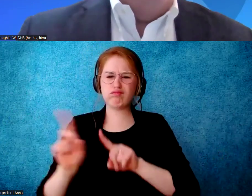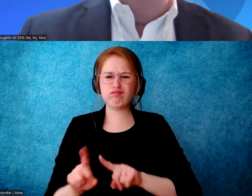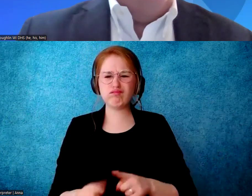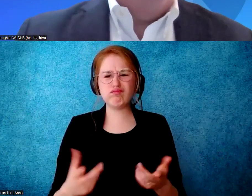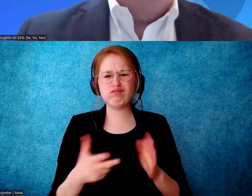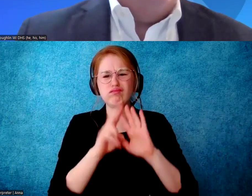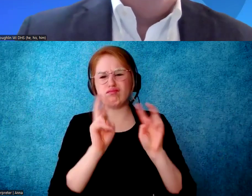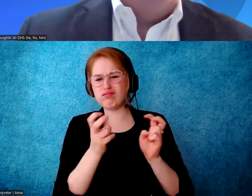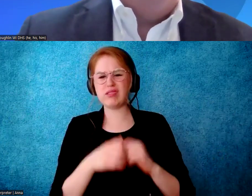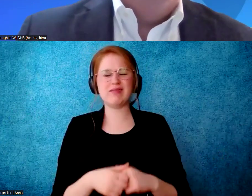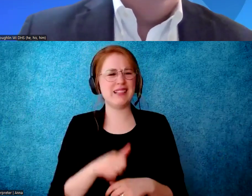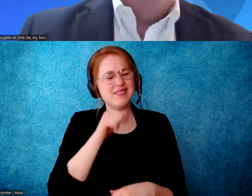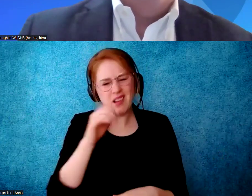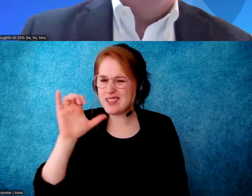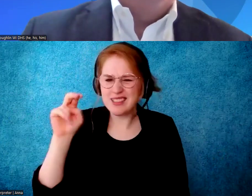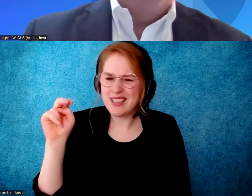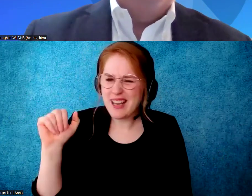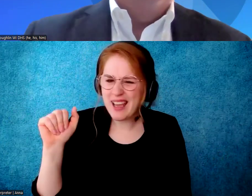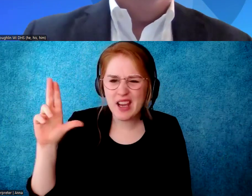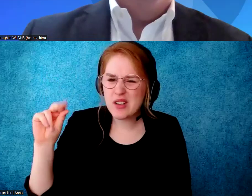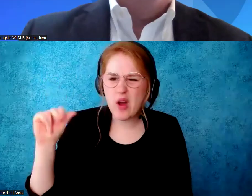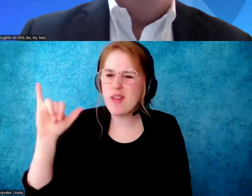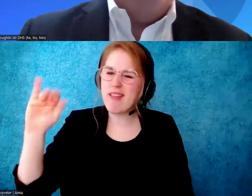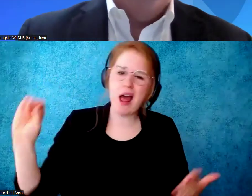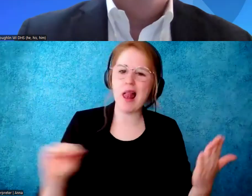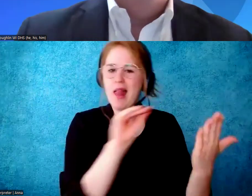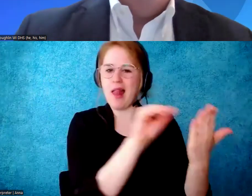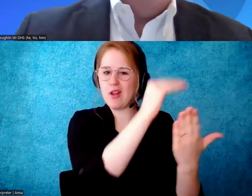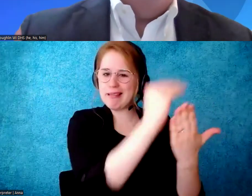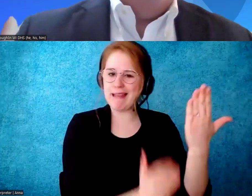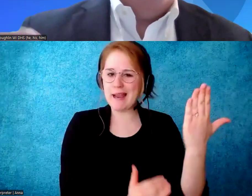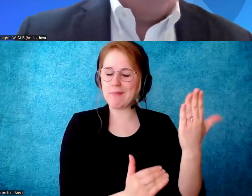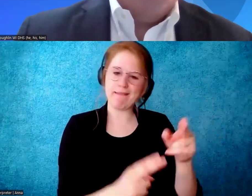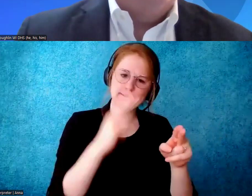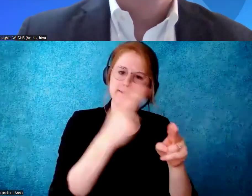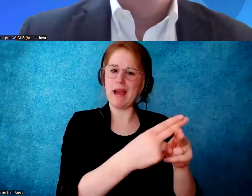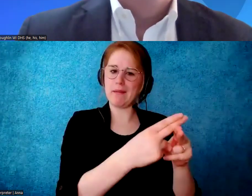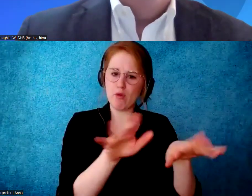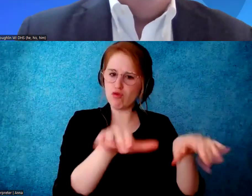They weren't like a CNA who's on a registry, has a title, took a test.